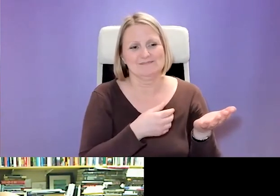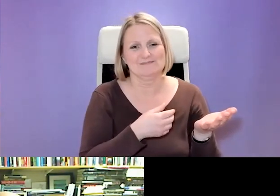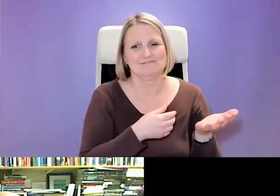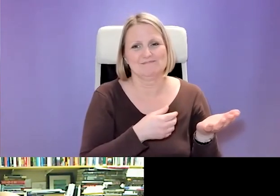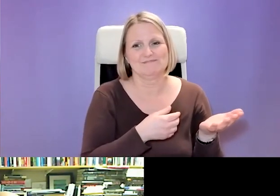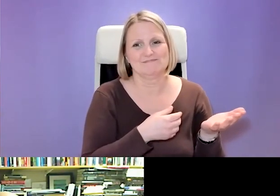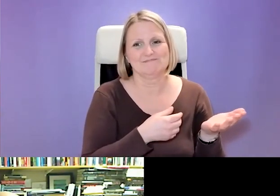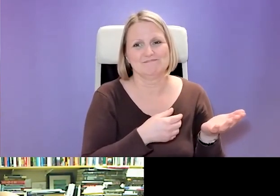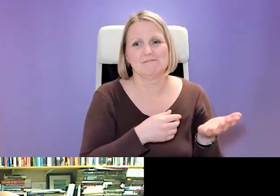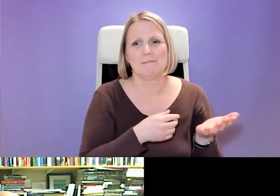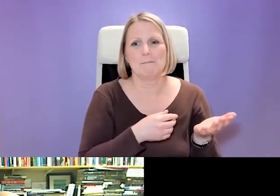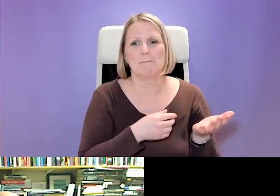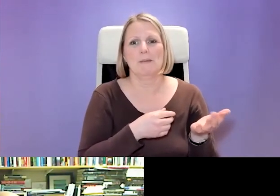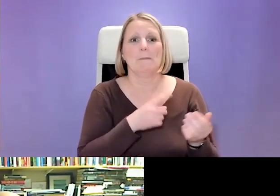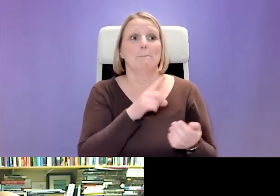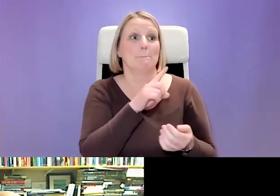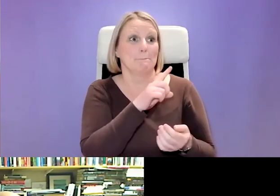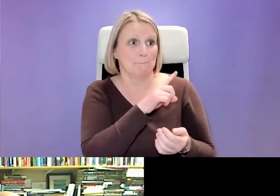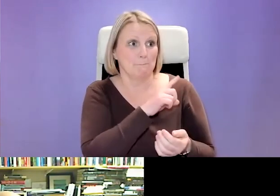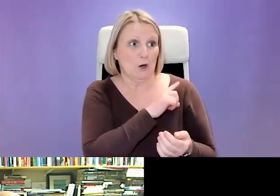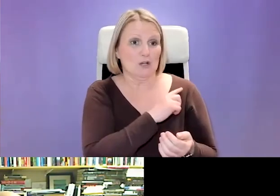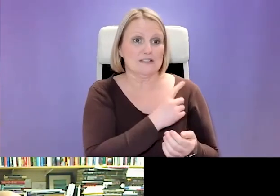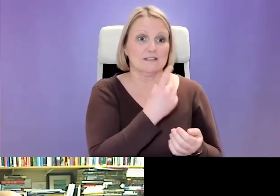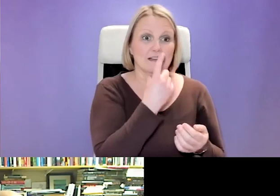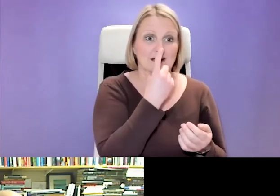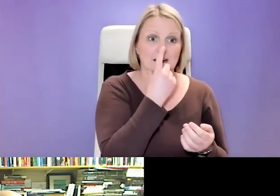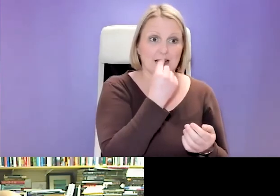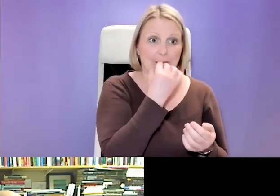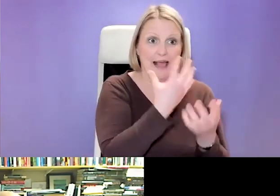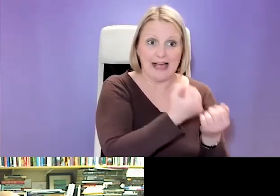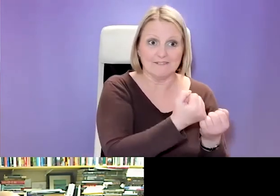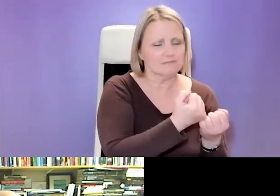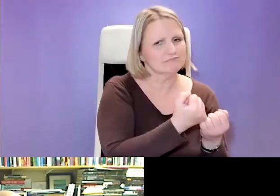But it's not because they have that capacity that they that they do those things,